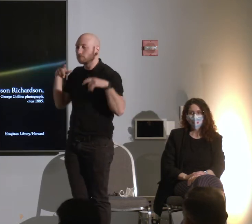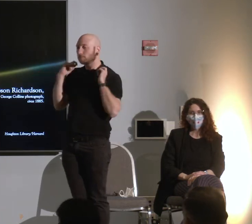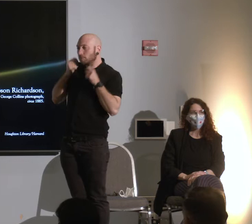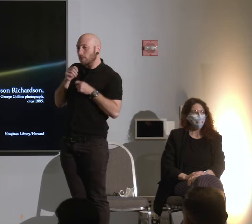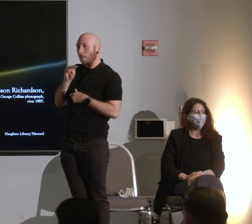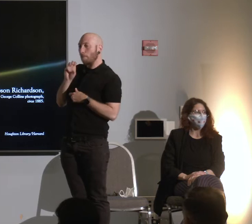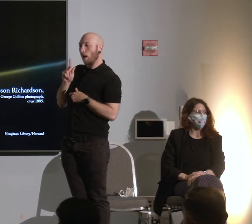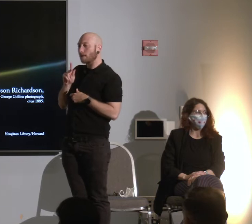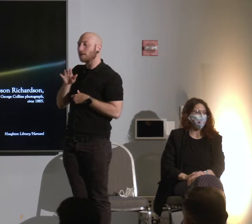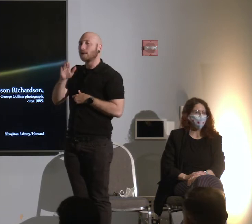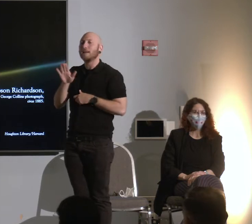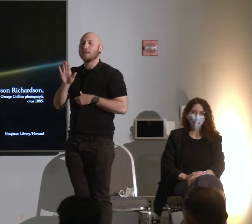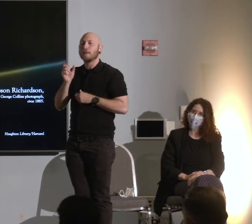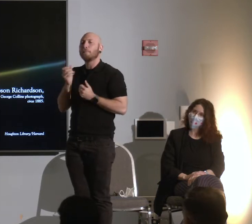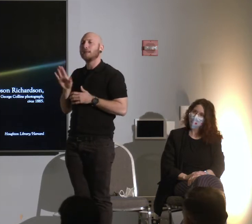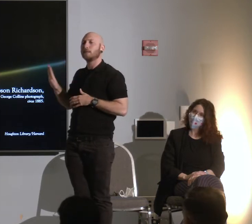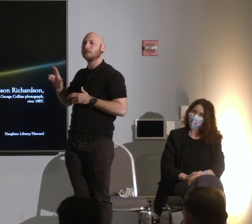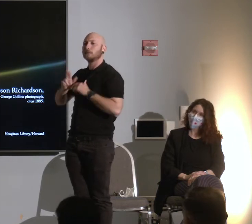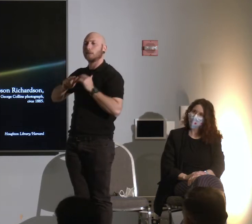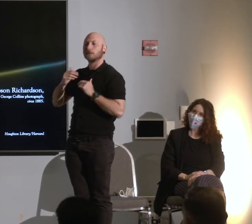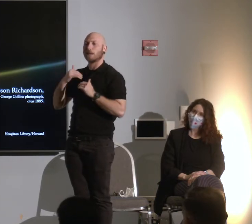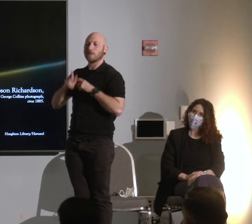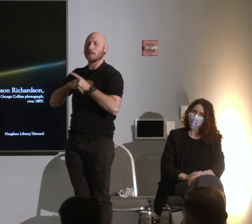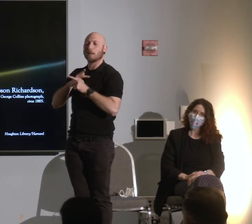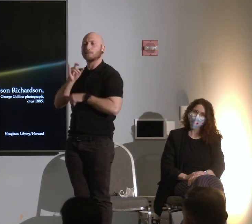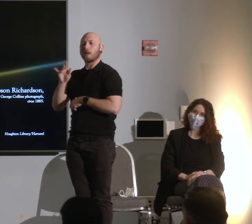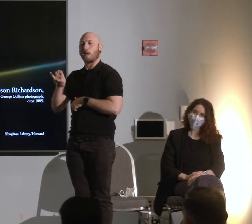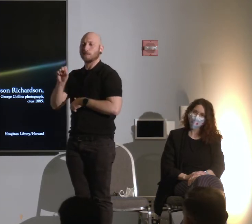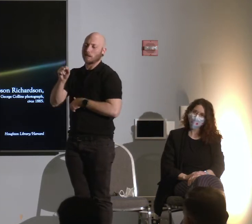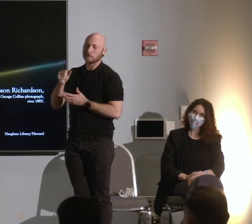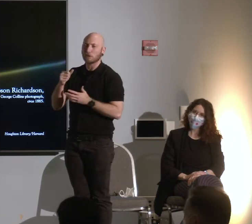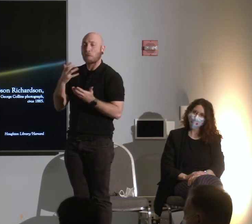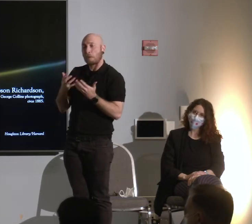Of course, lots of his buildings did have a medieval aspect, so I guess that explains it.